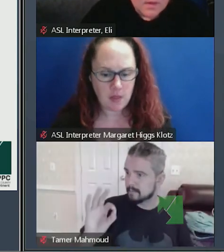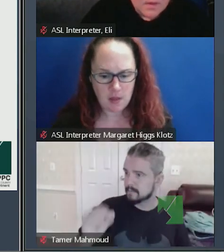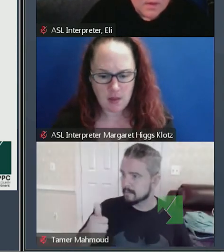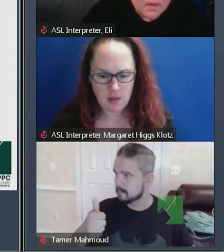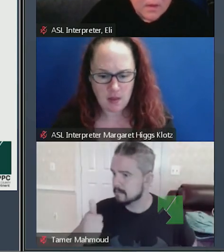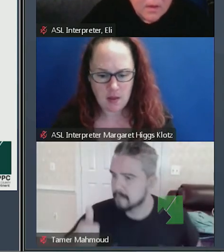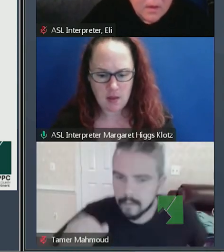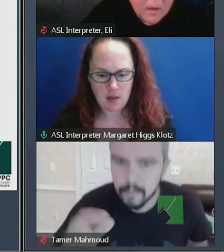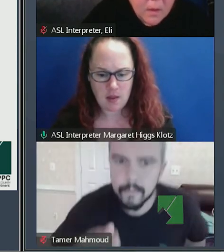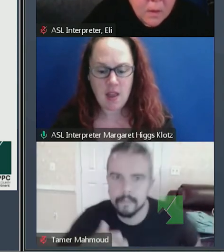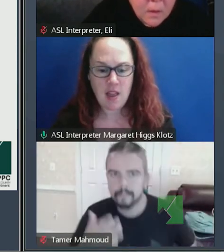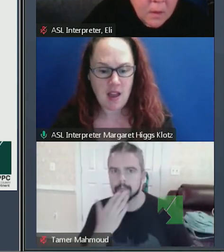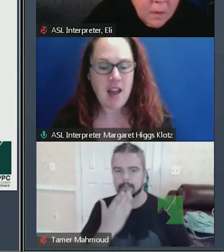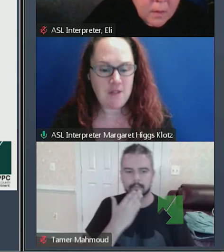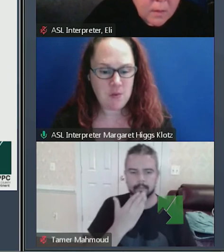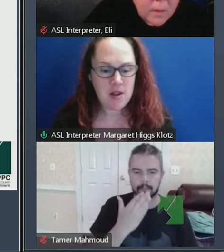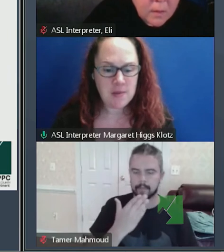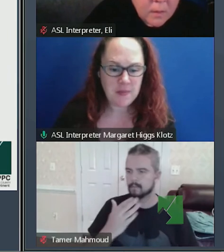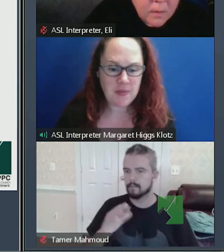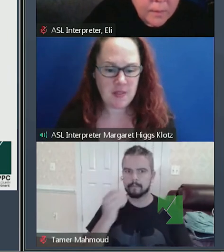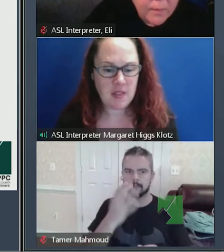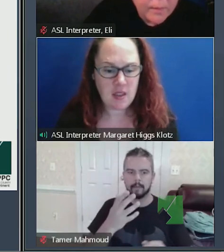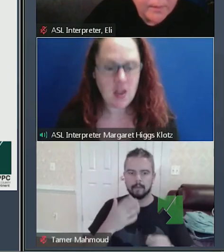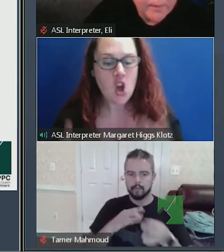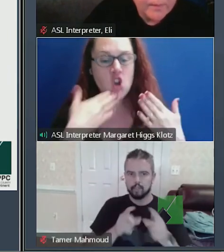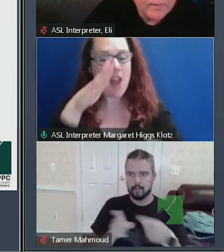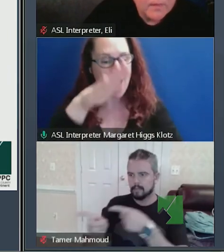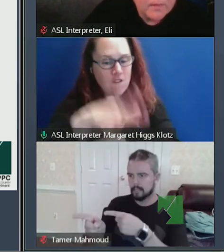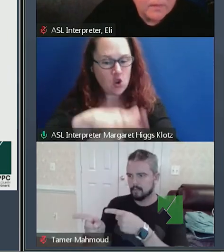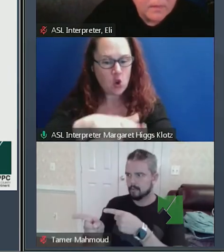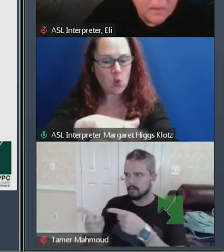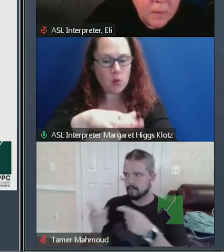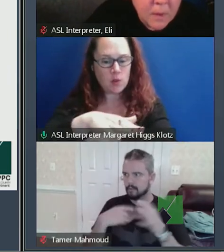Hello. Good afternoon. Good afternoon. Okay.